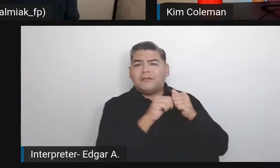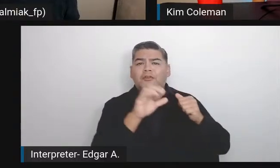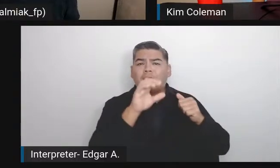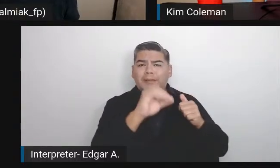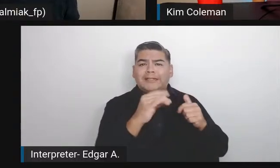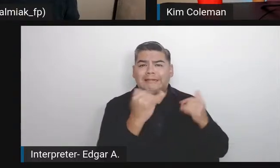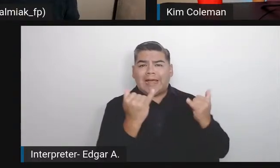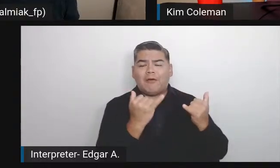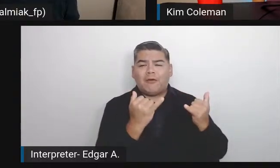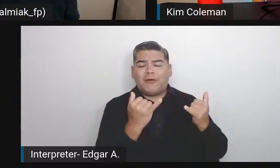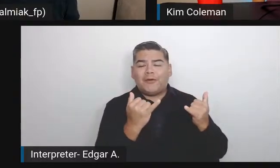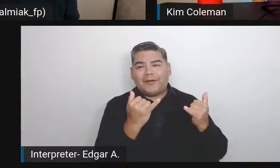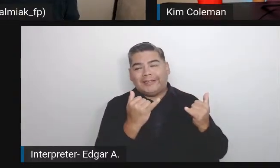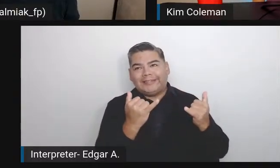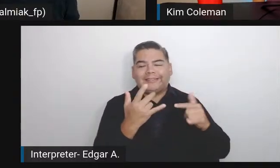B3 we work at companies for most of our lives together.